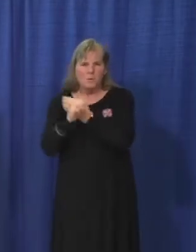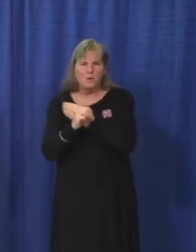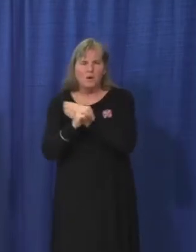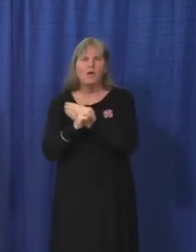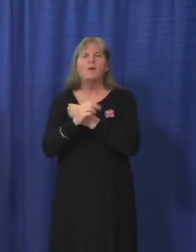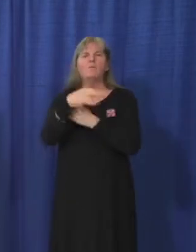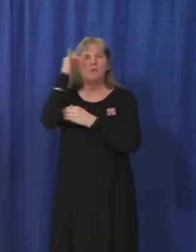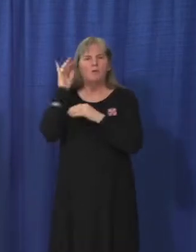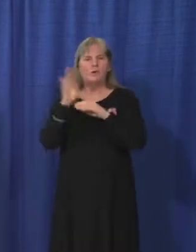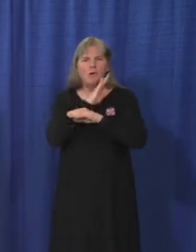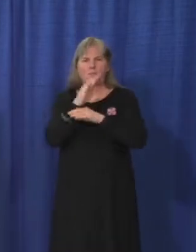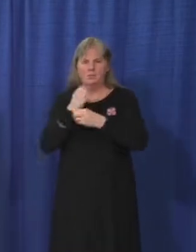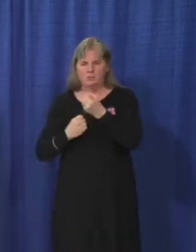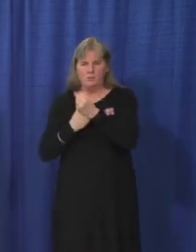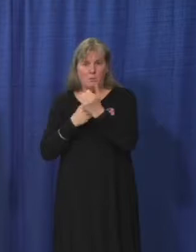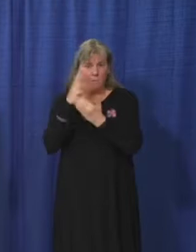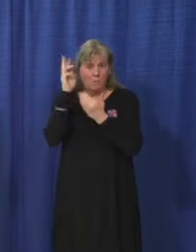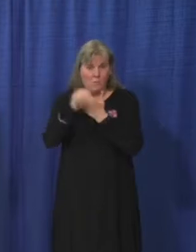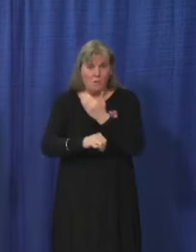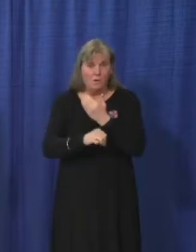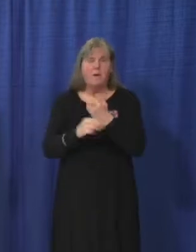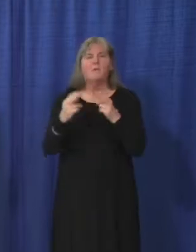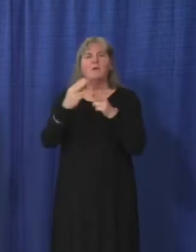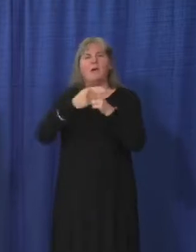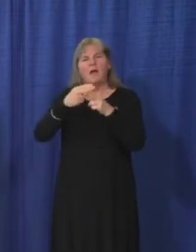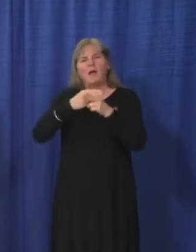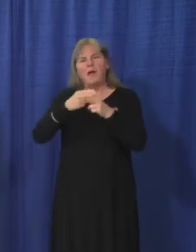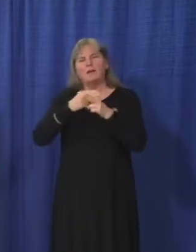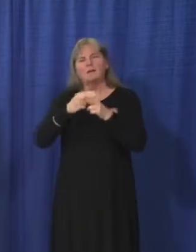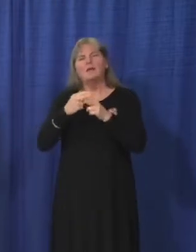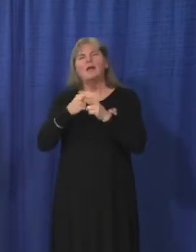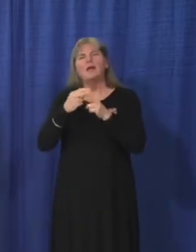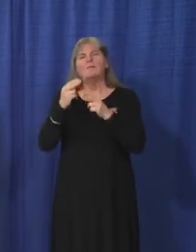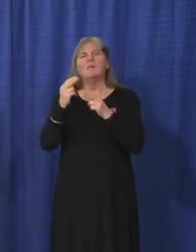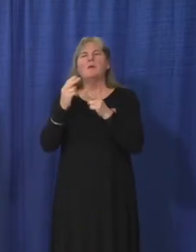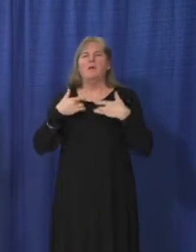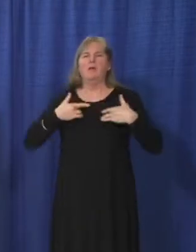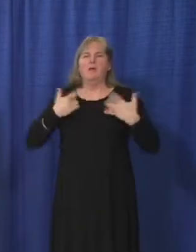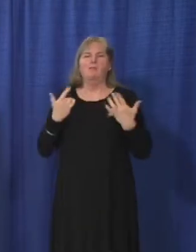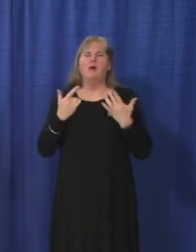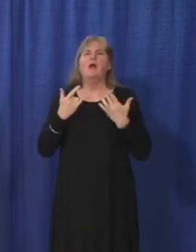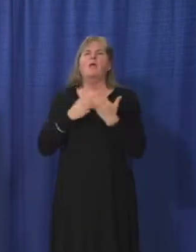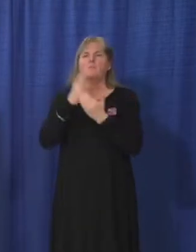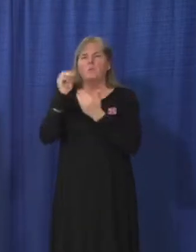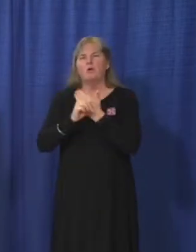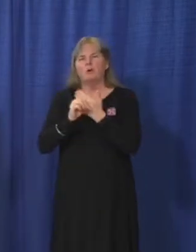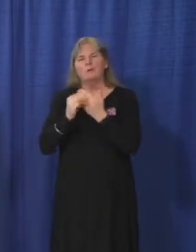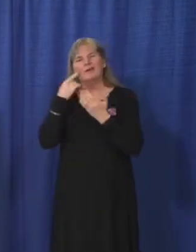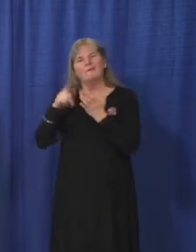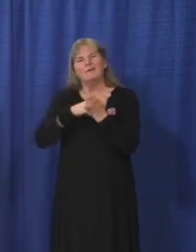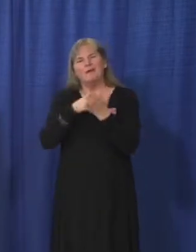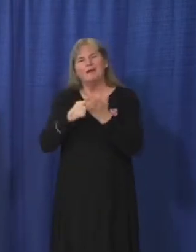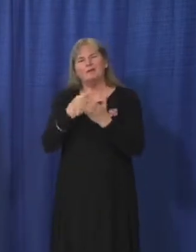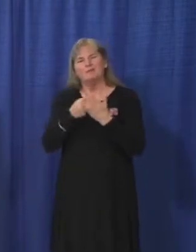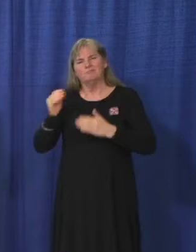support for events, funding program. We also have been monitoring the economy and adjusting our